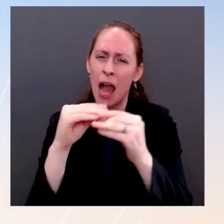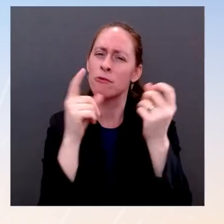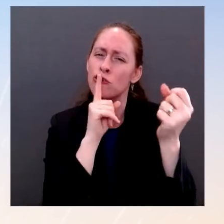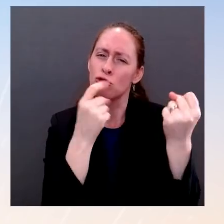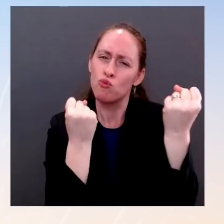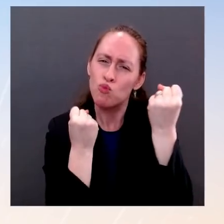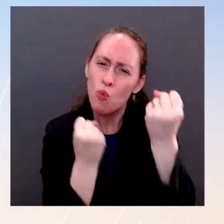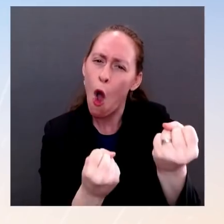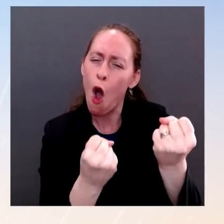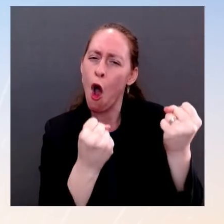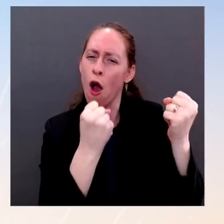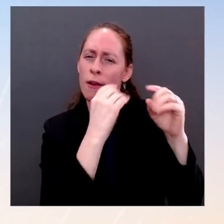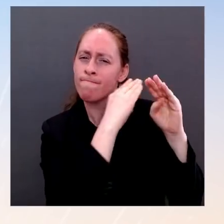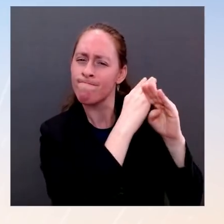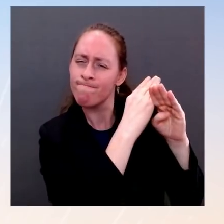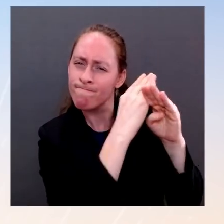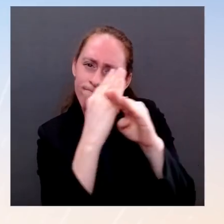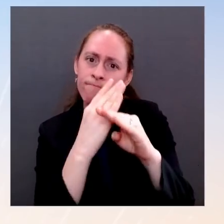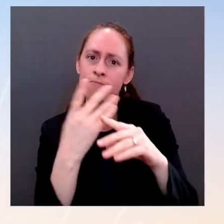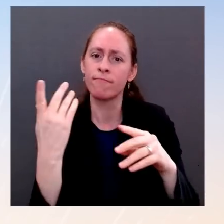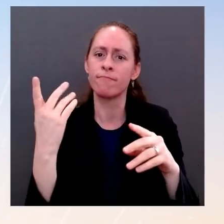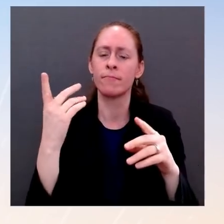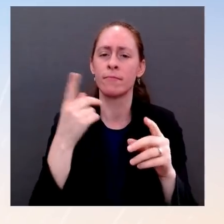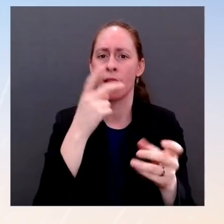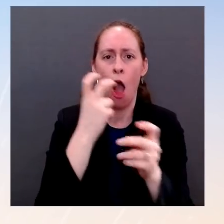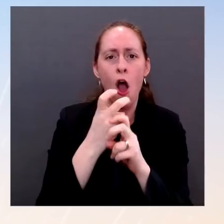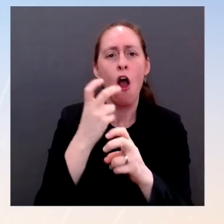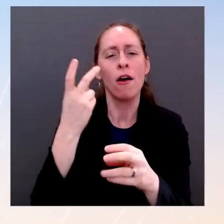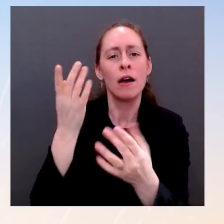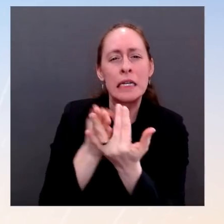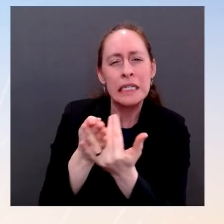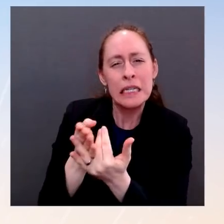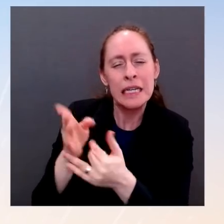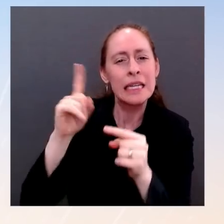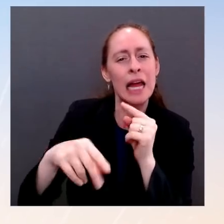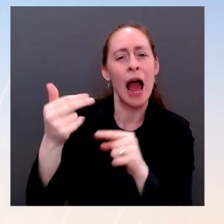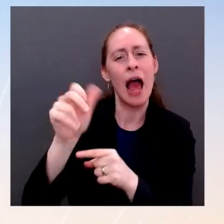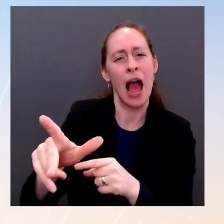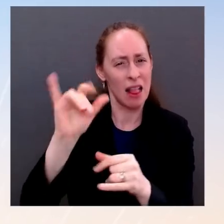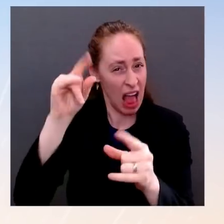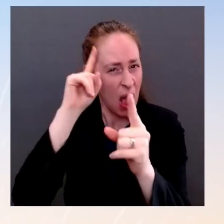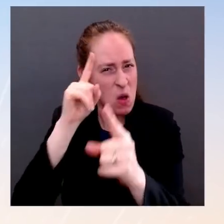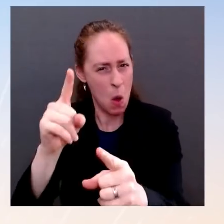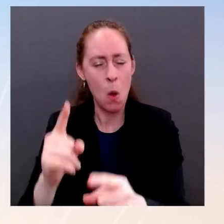as it works to shore up its cyber defenses. The U.S. government believes that Russian cyber actors